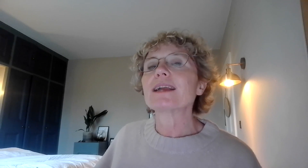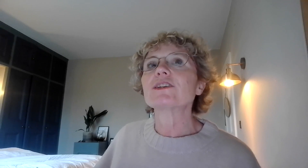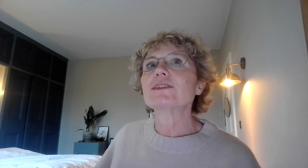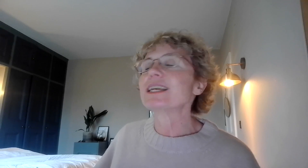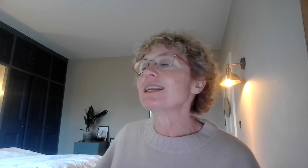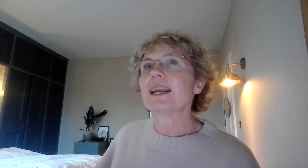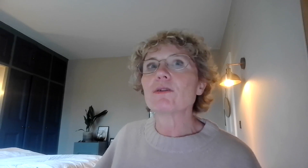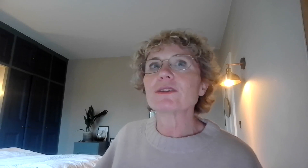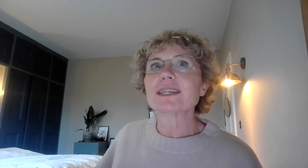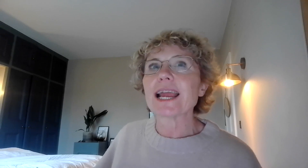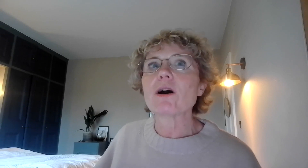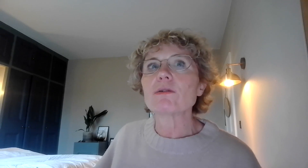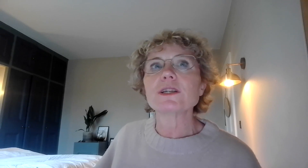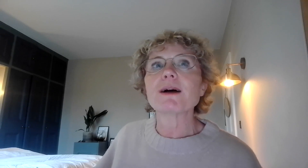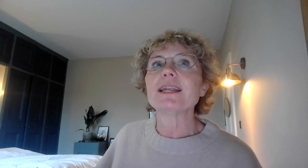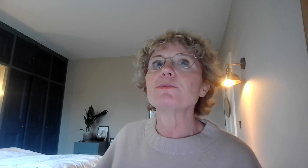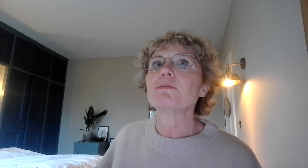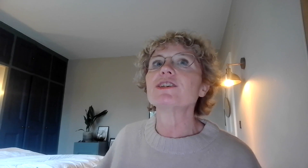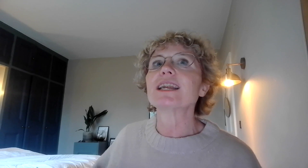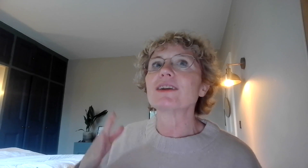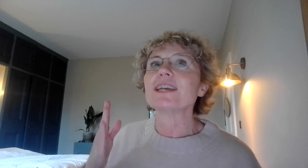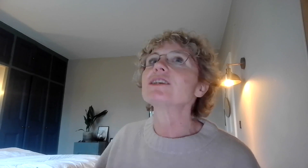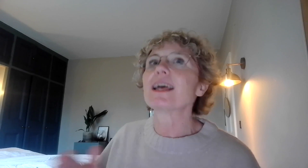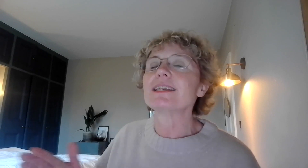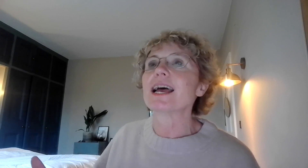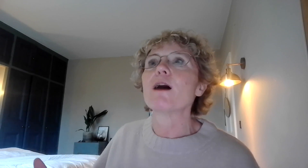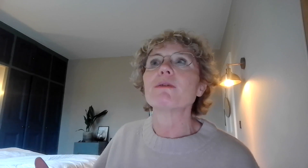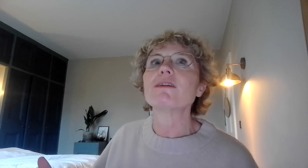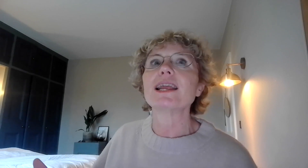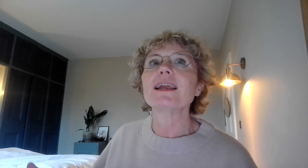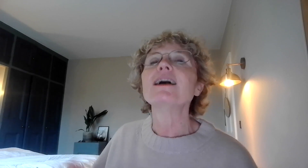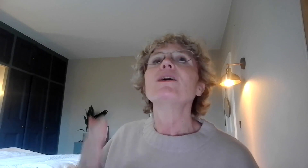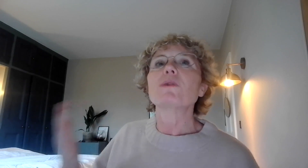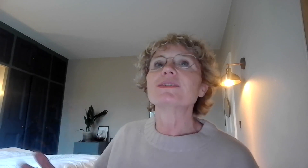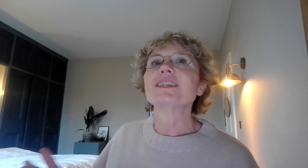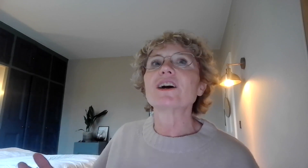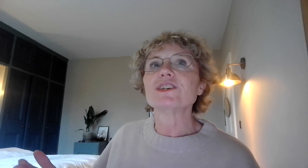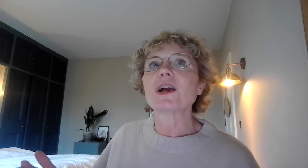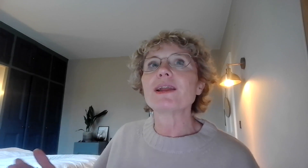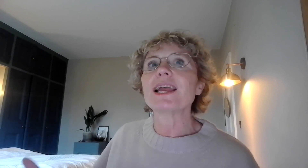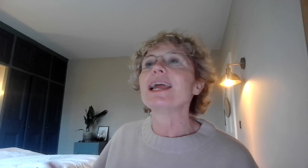It didn't need lots of stakeholders to buy into it. We just said, "Look, let's just get this set up and running." Once they started showing it,